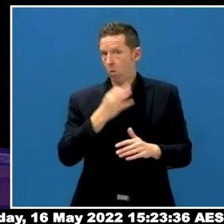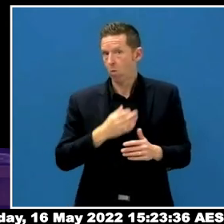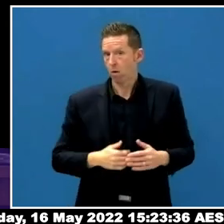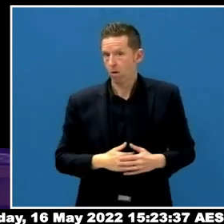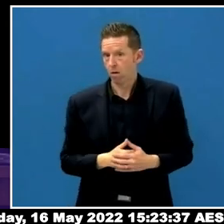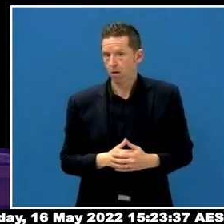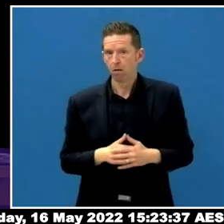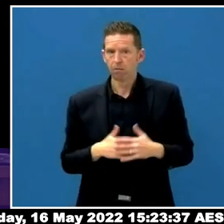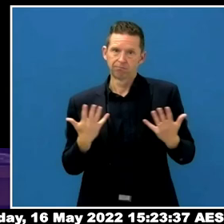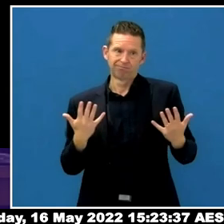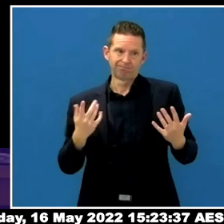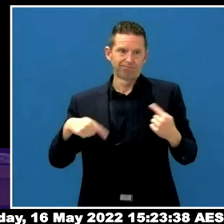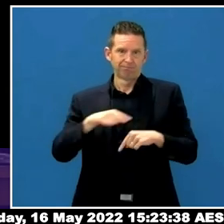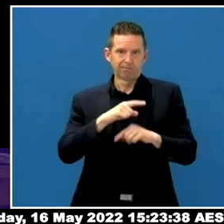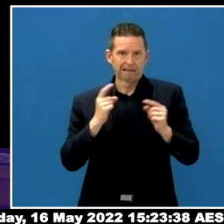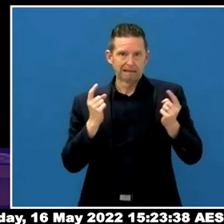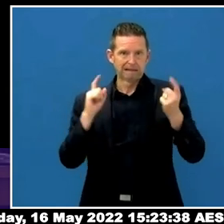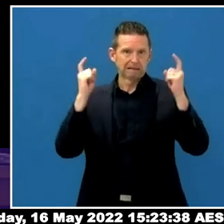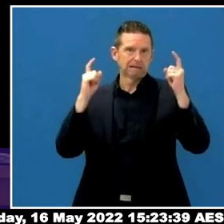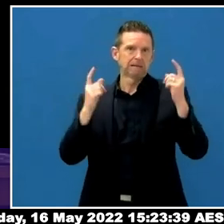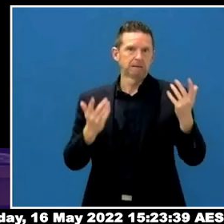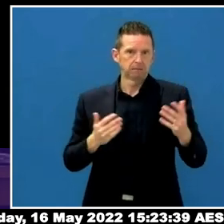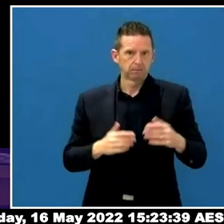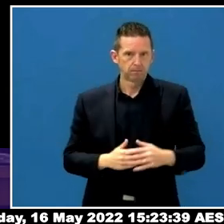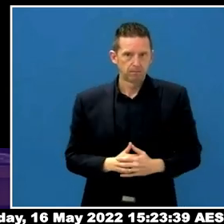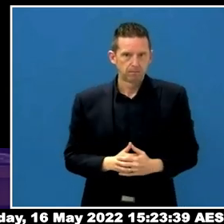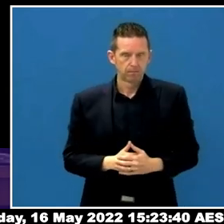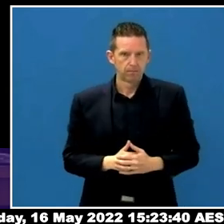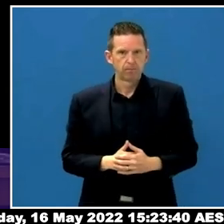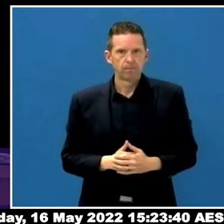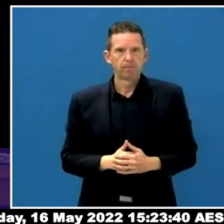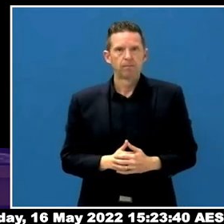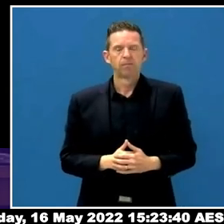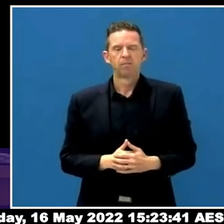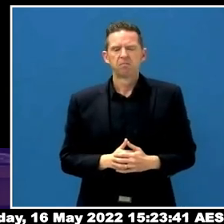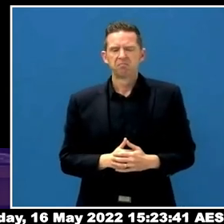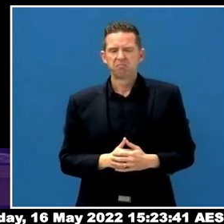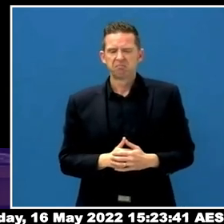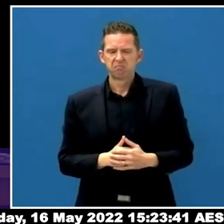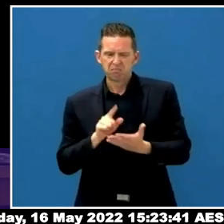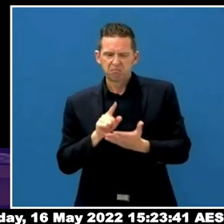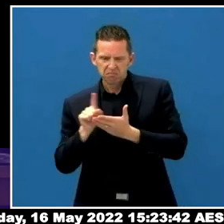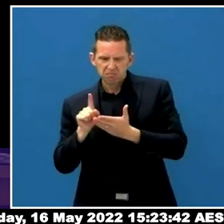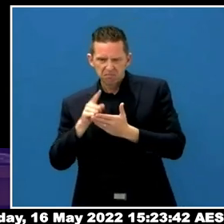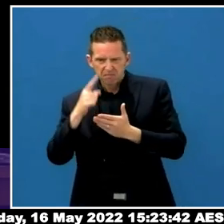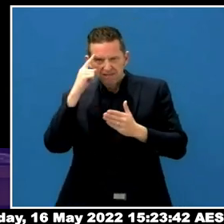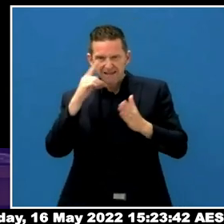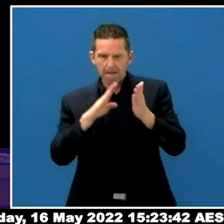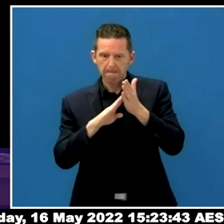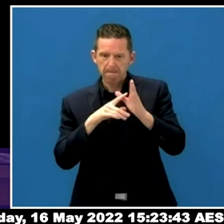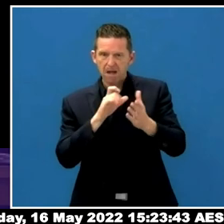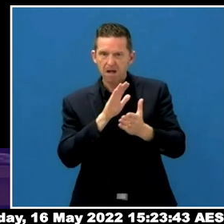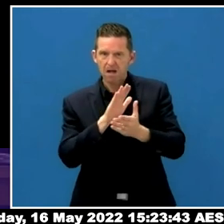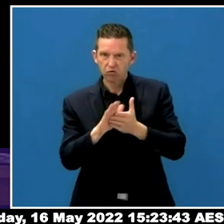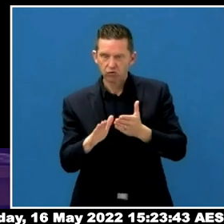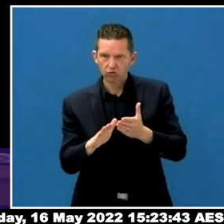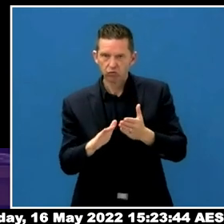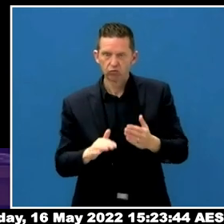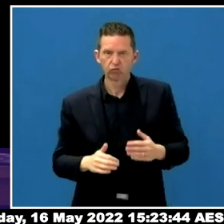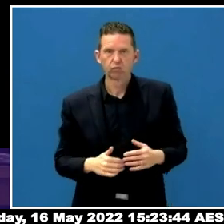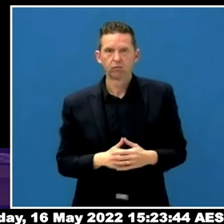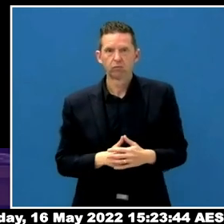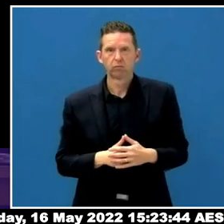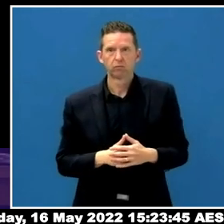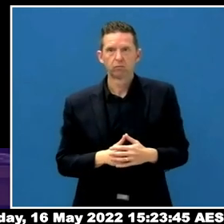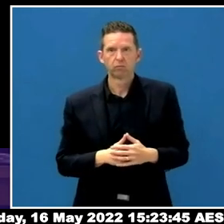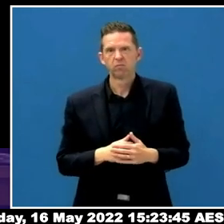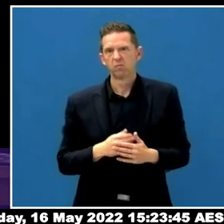Then again in - I believe it was March 2019, he was lost again,